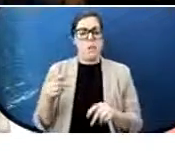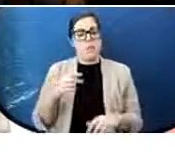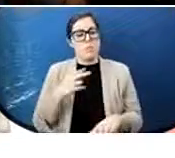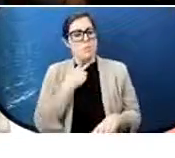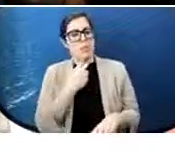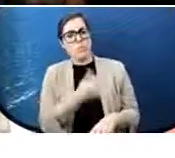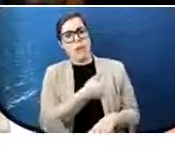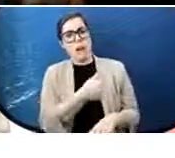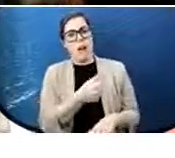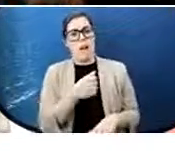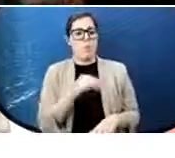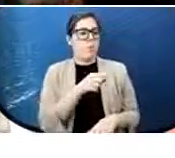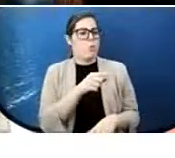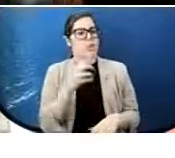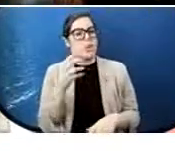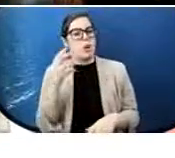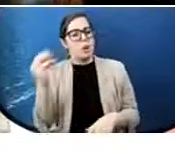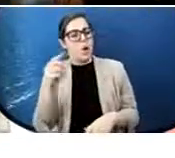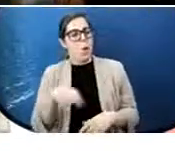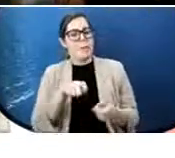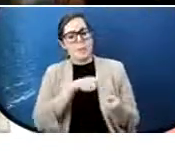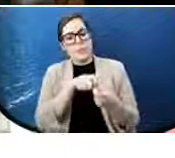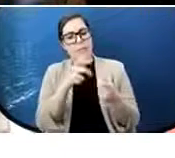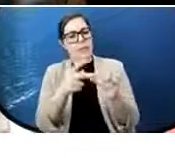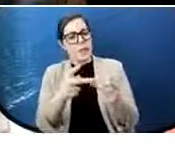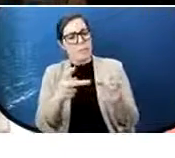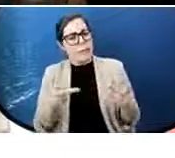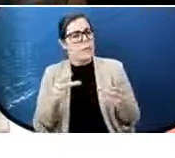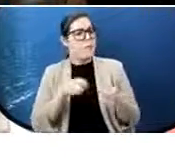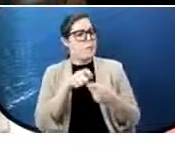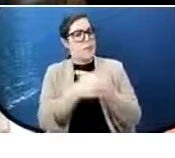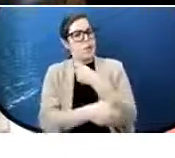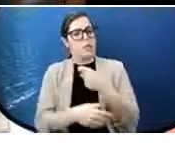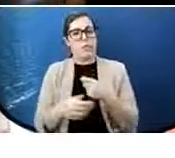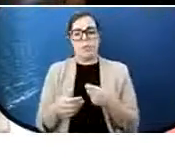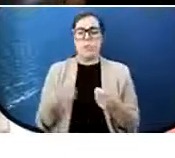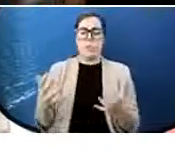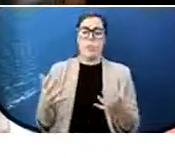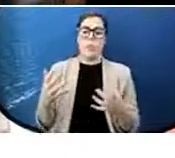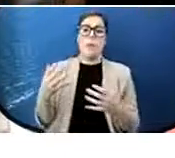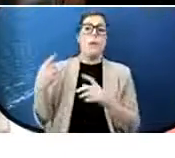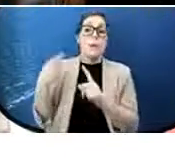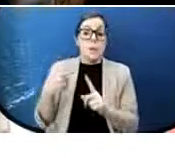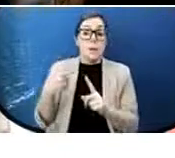abroad but only in these certain countries? So the goal is that we meet them at that point